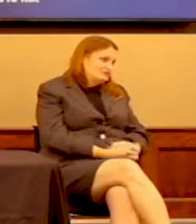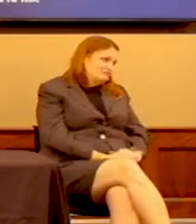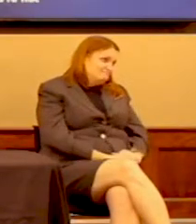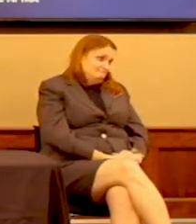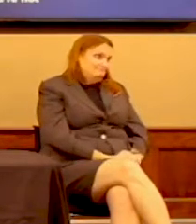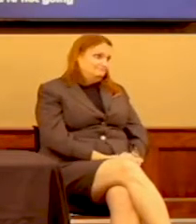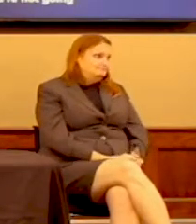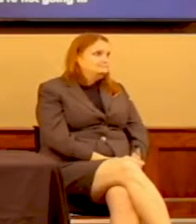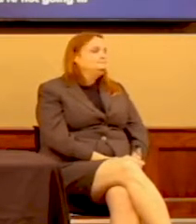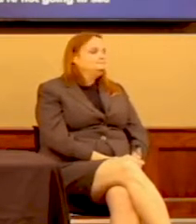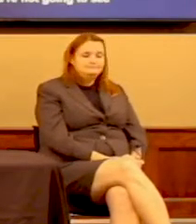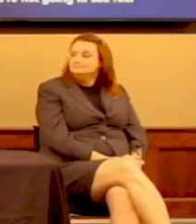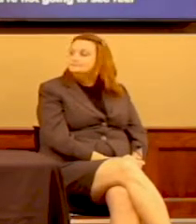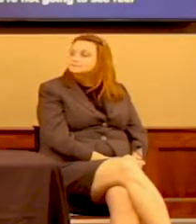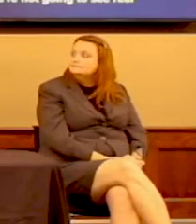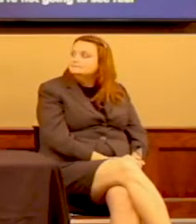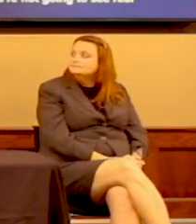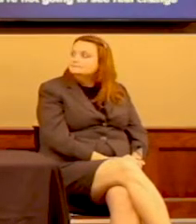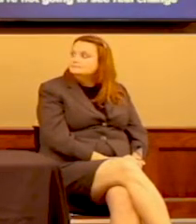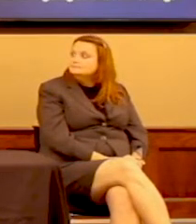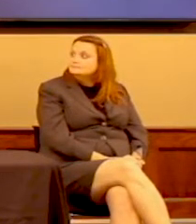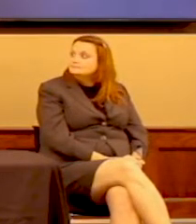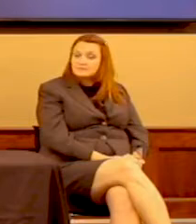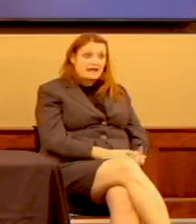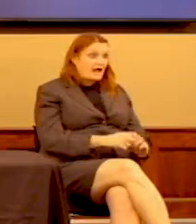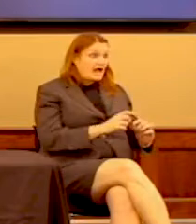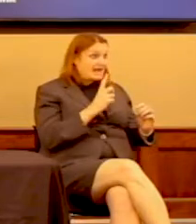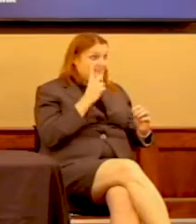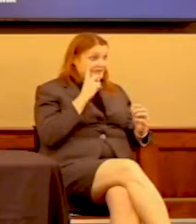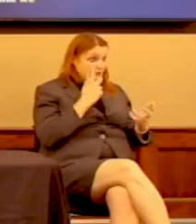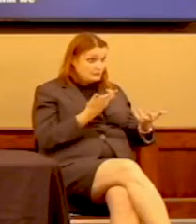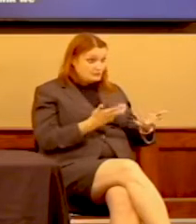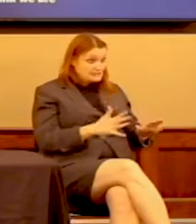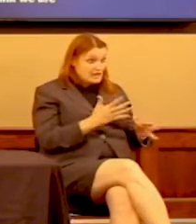great I think we are pretty much done